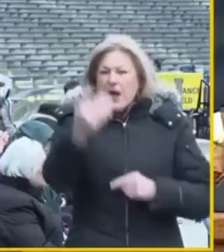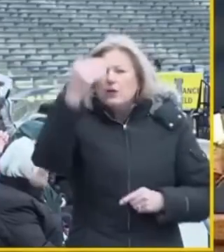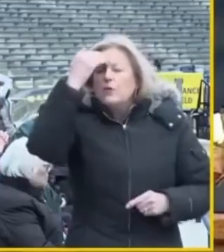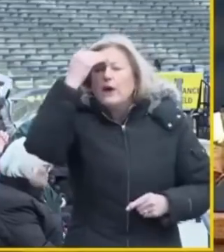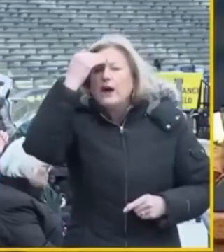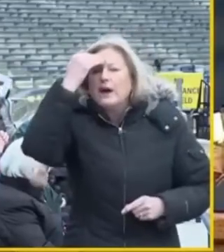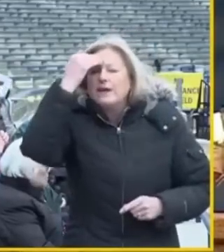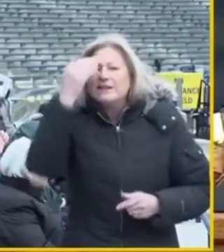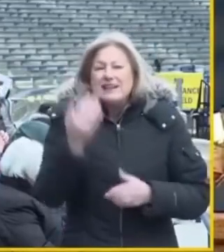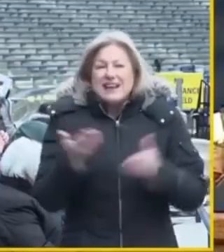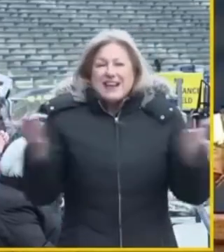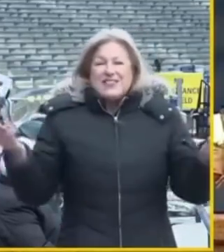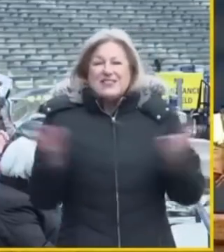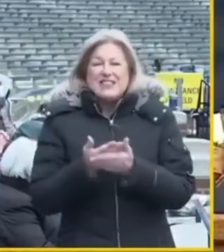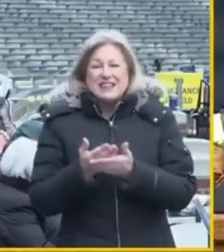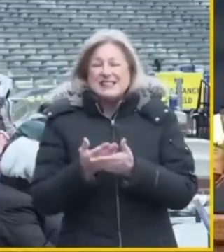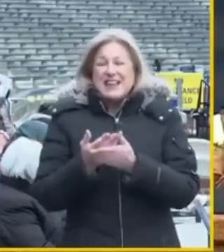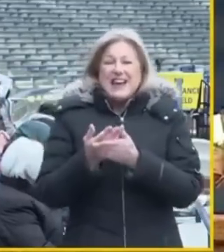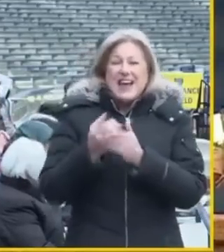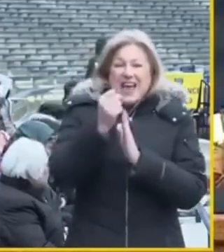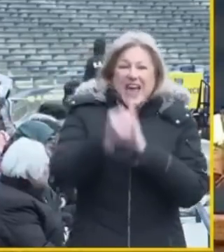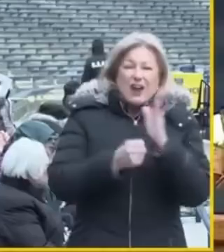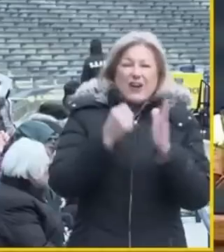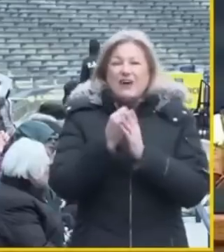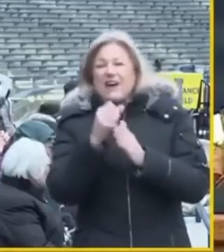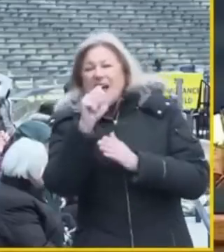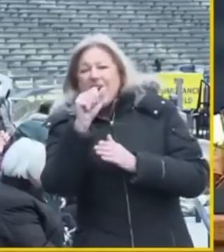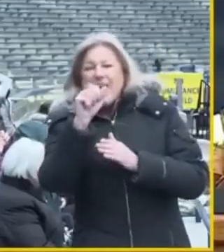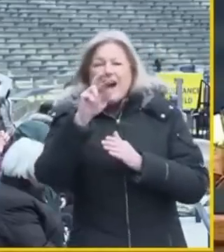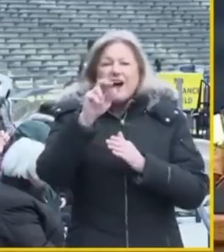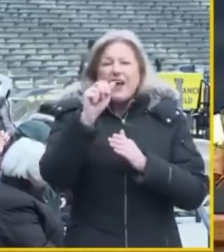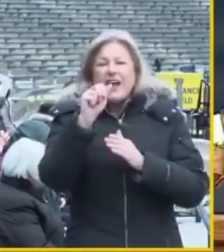In this digital age of AI, AR, and the metaverse,